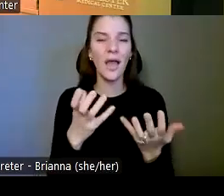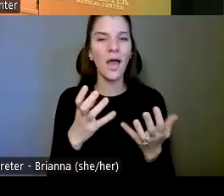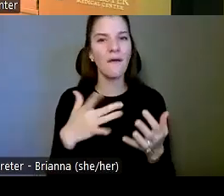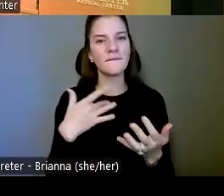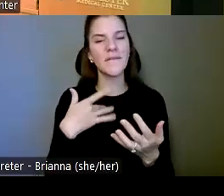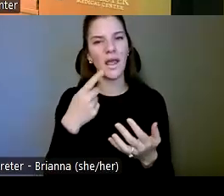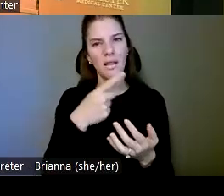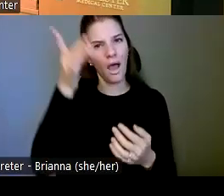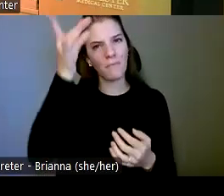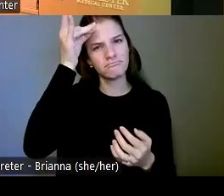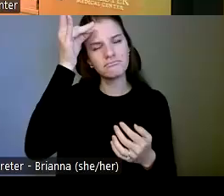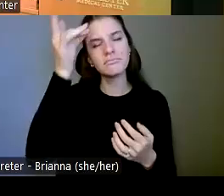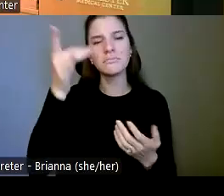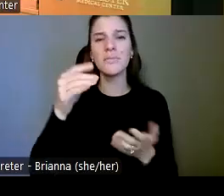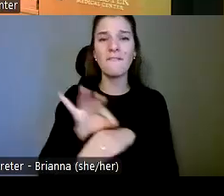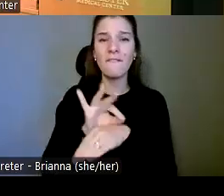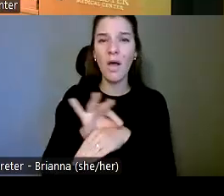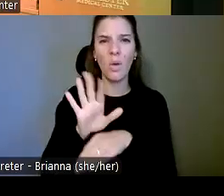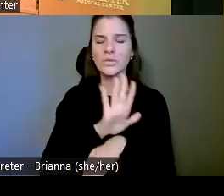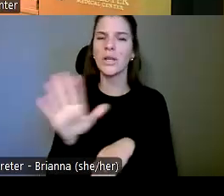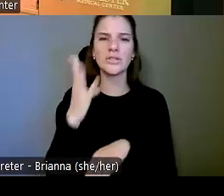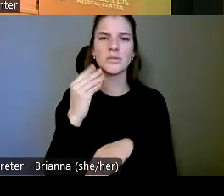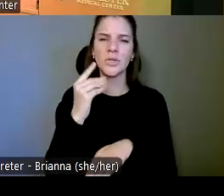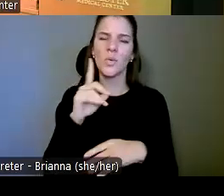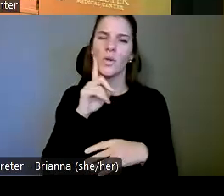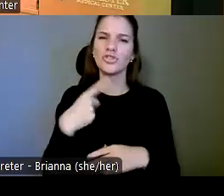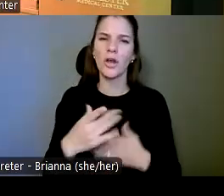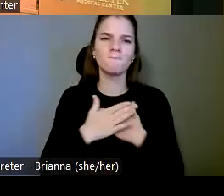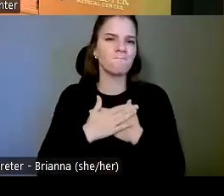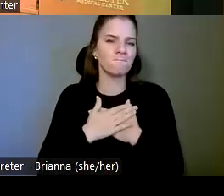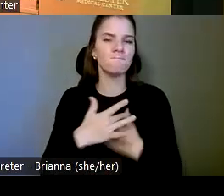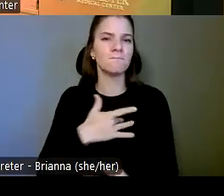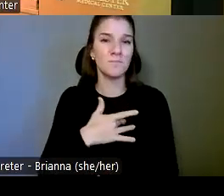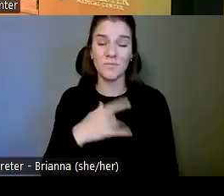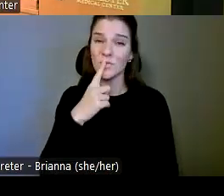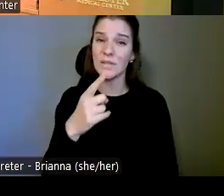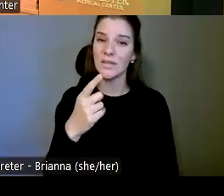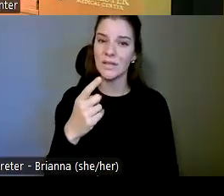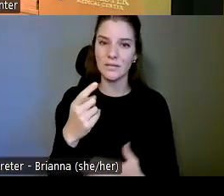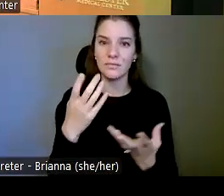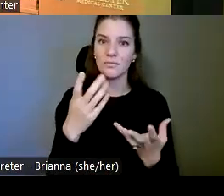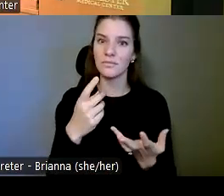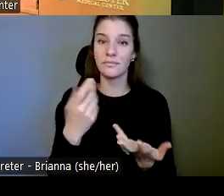on the fellow's hearts and that's a it's a really interesting time when you're 22 that really does